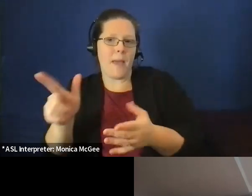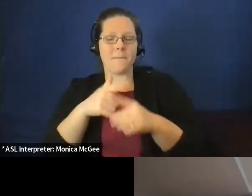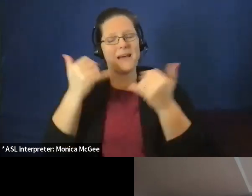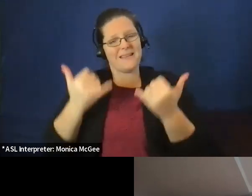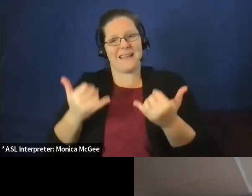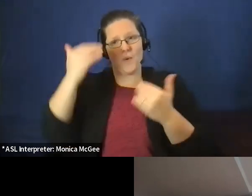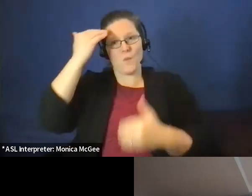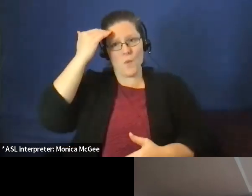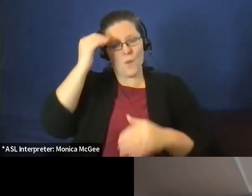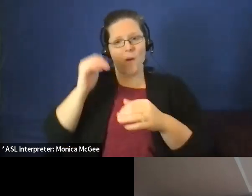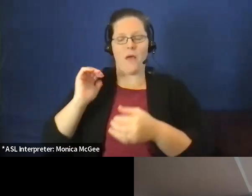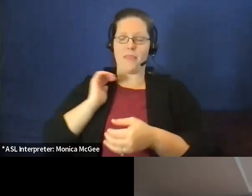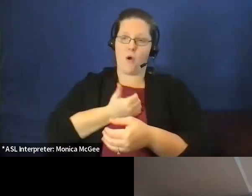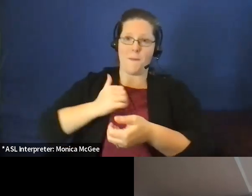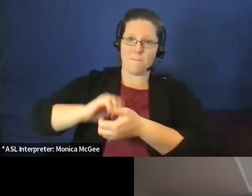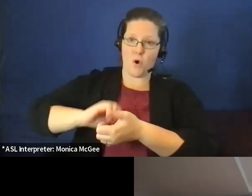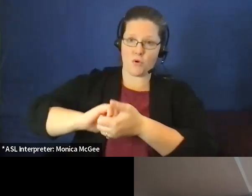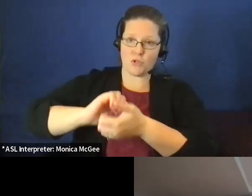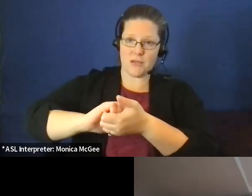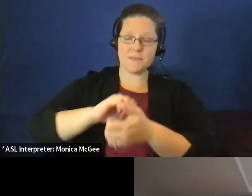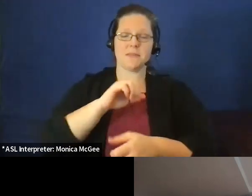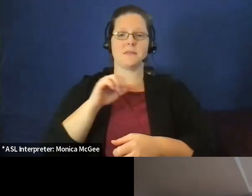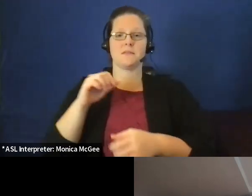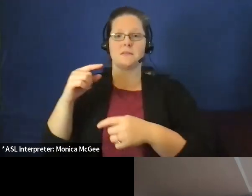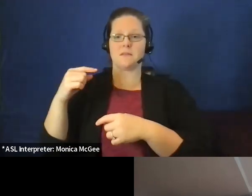(indiscernible) had to provide essential services and we'll touch more